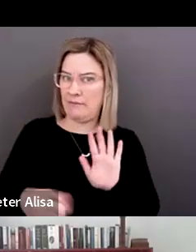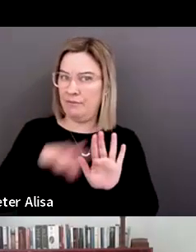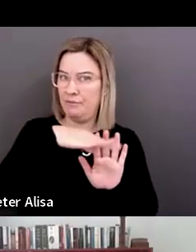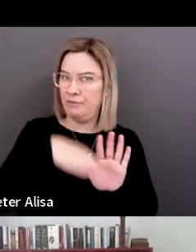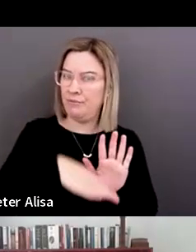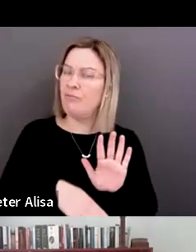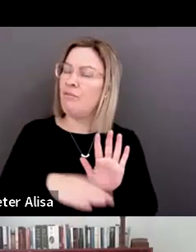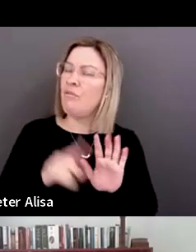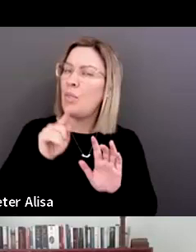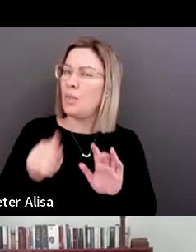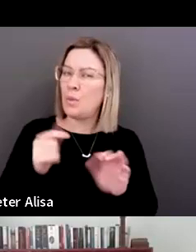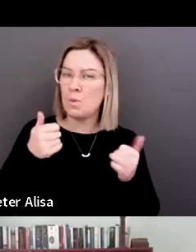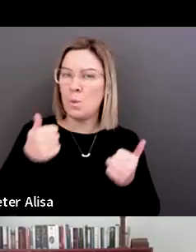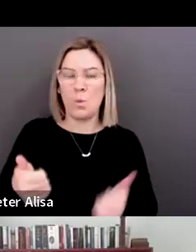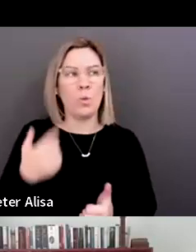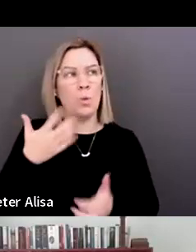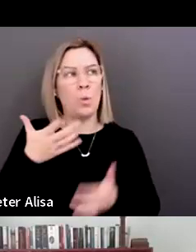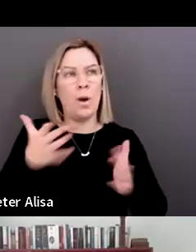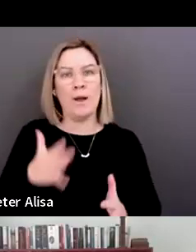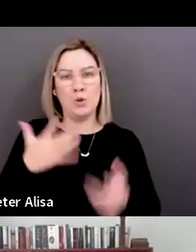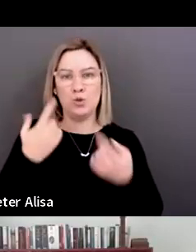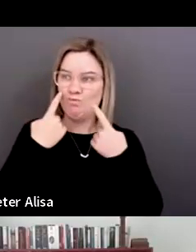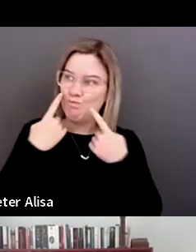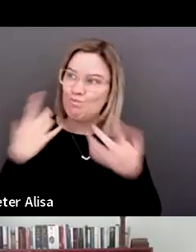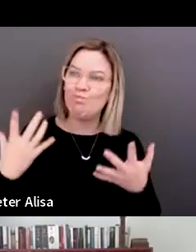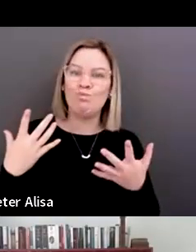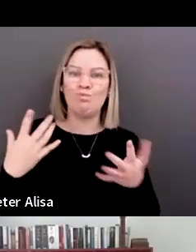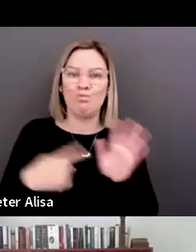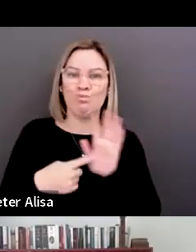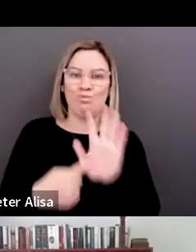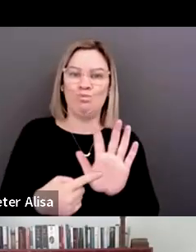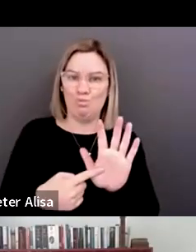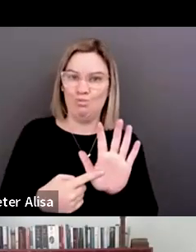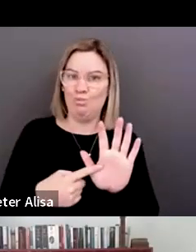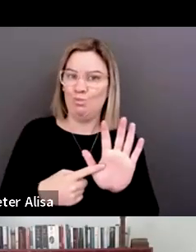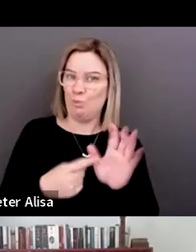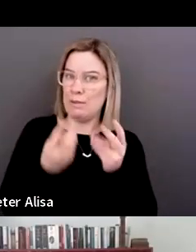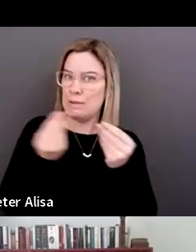is what I believe in, here's what drives the art that we make. I think